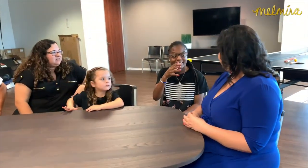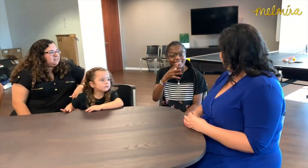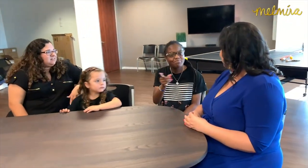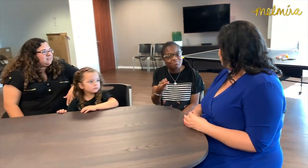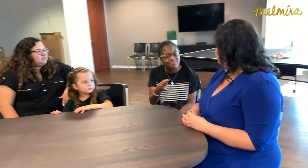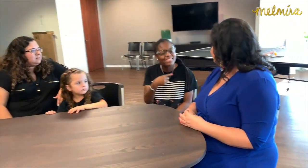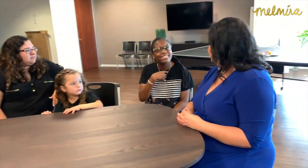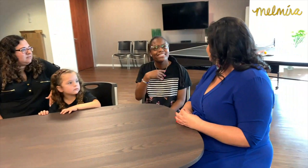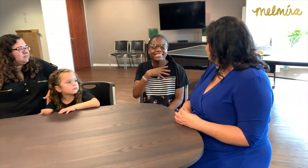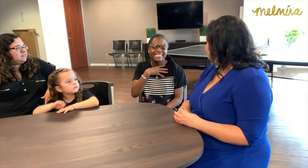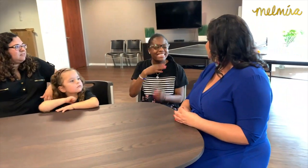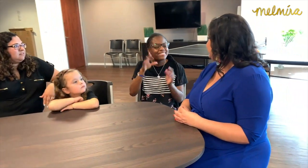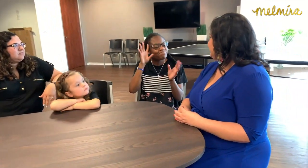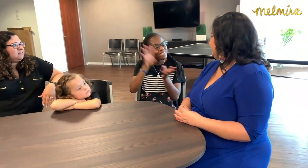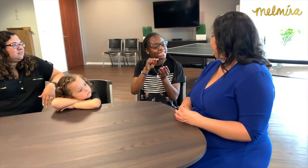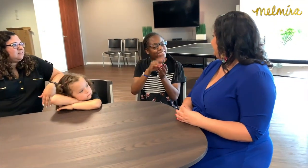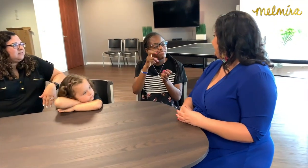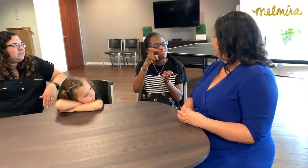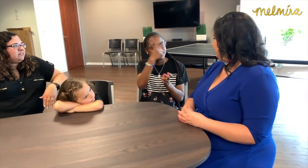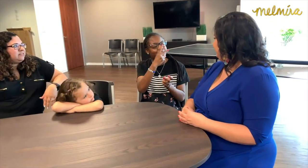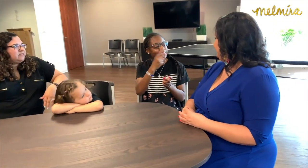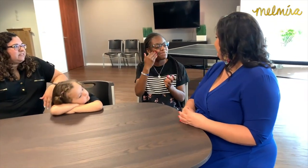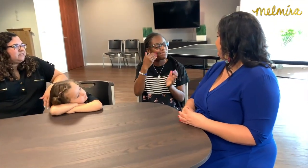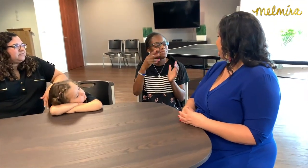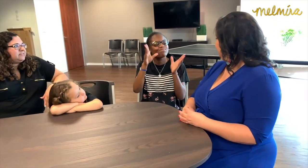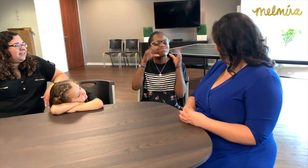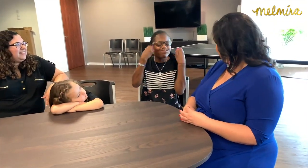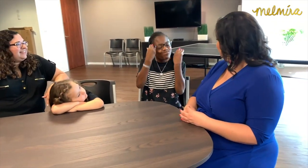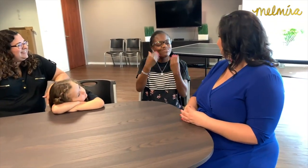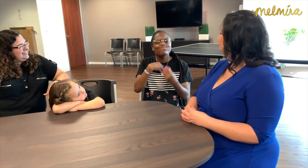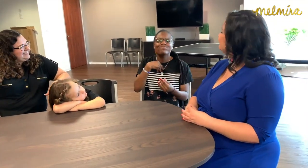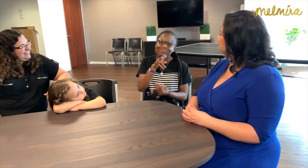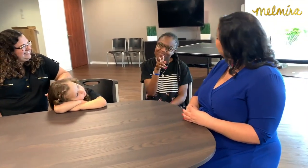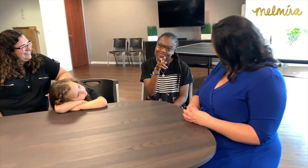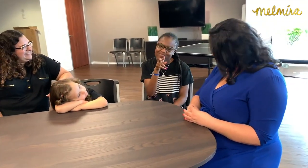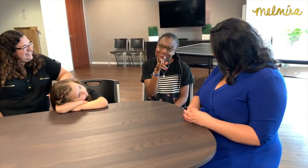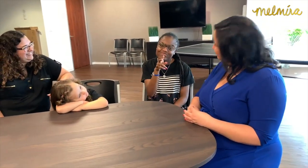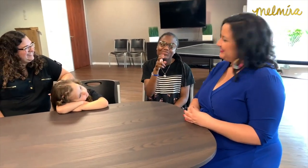and my mom told me to stand and pretend smile, so I did.